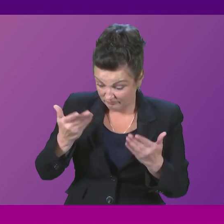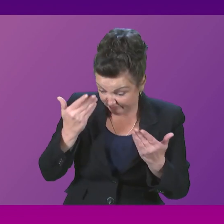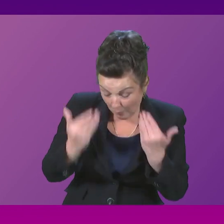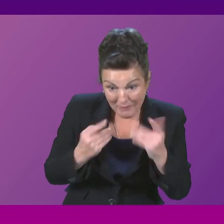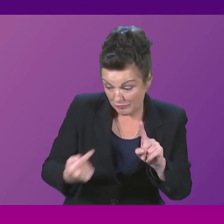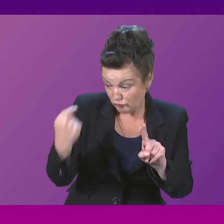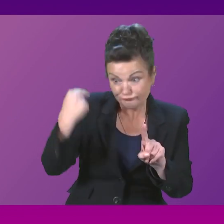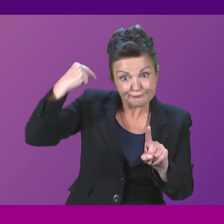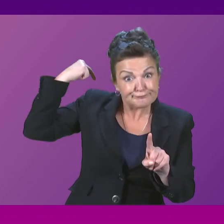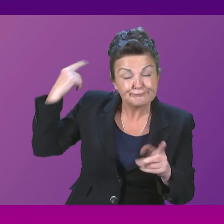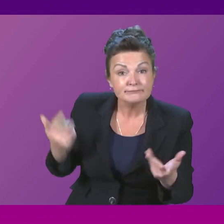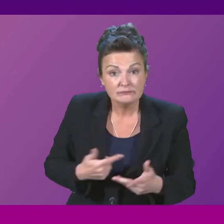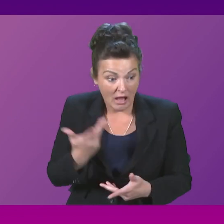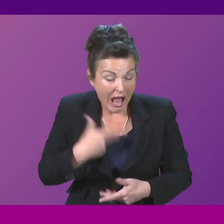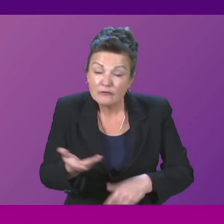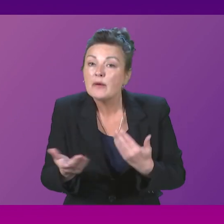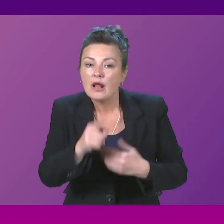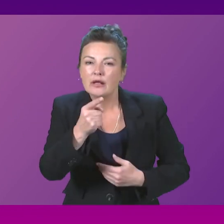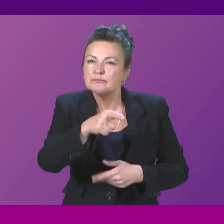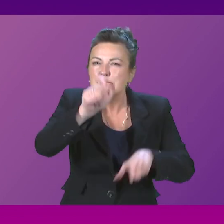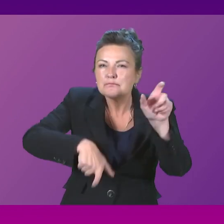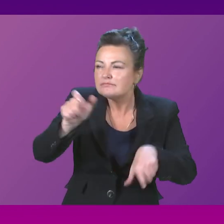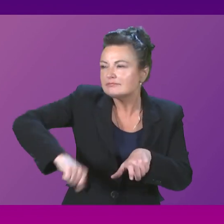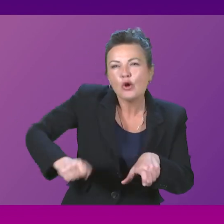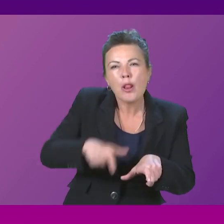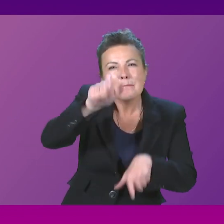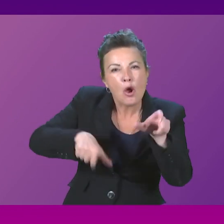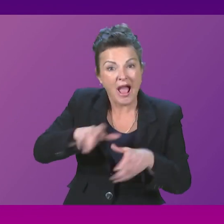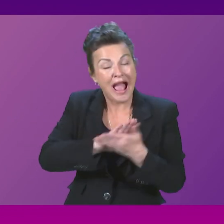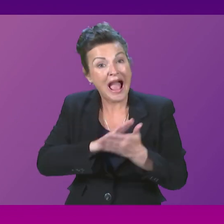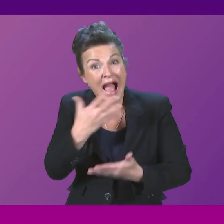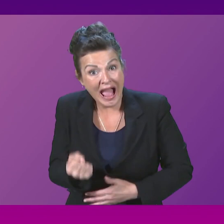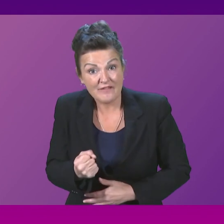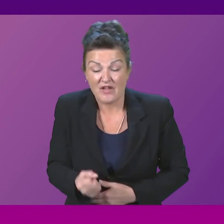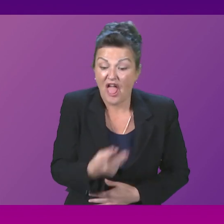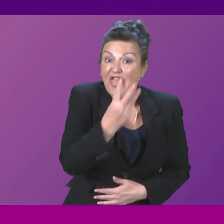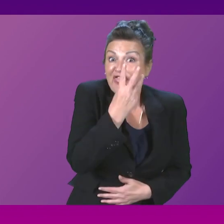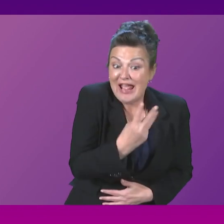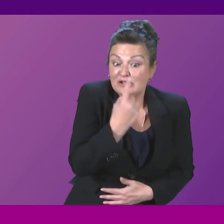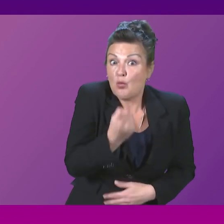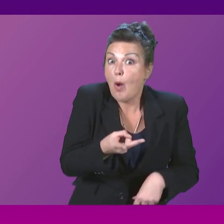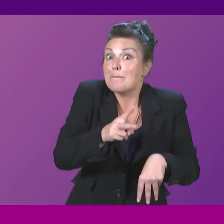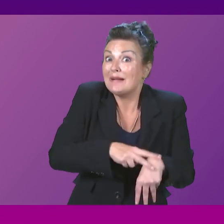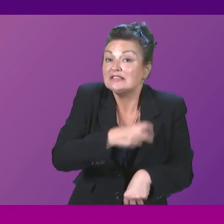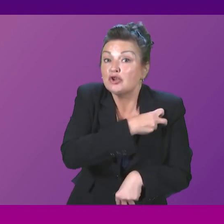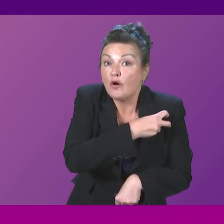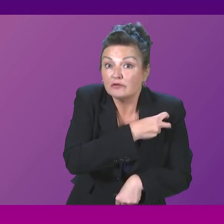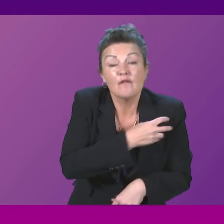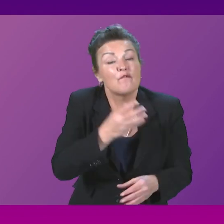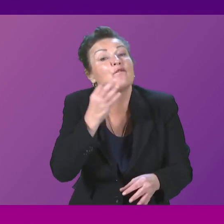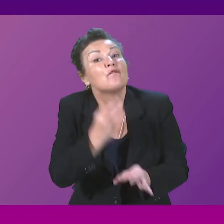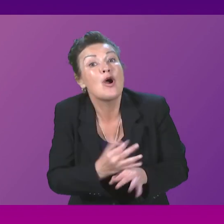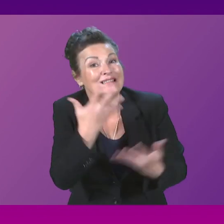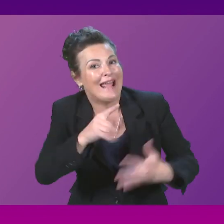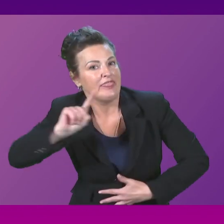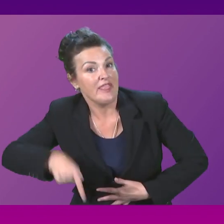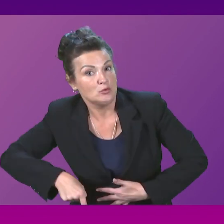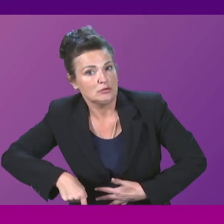We have 31 police officers per 10,000 of the population, whereas the figure for England